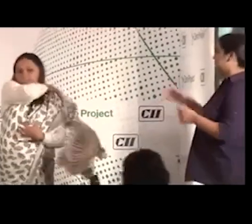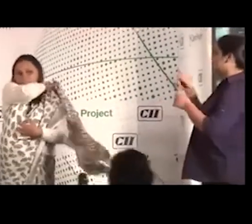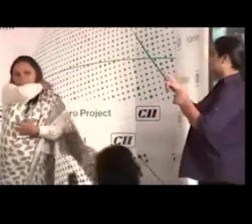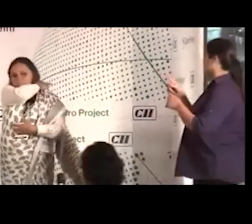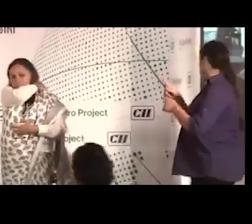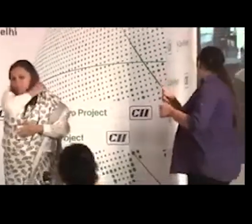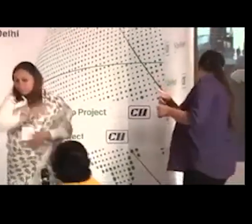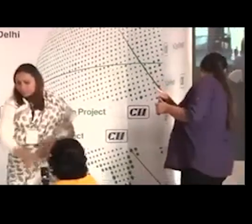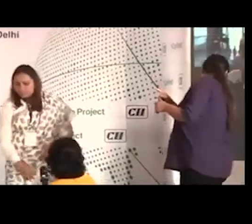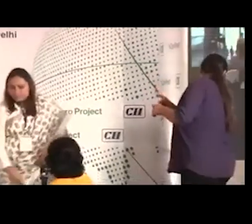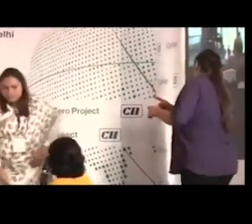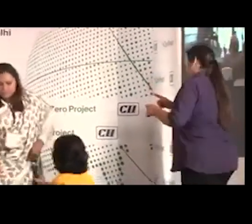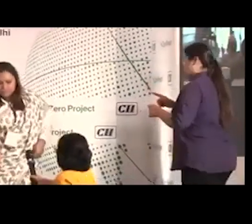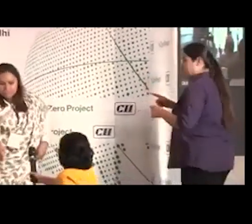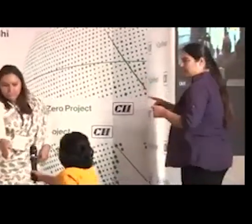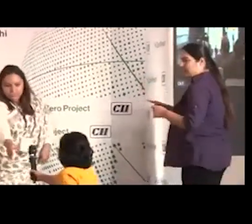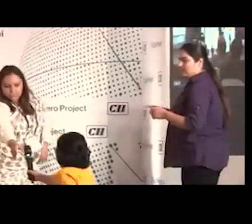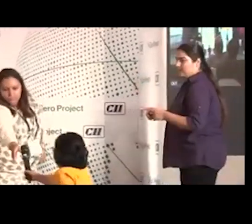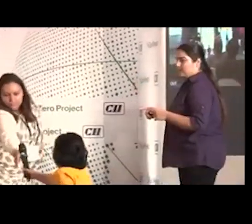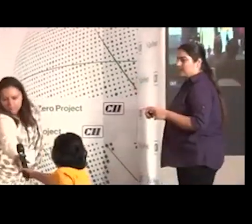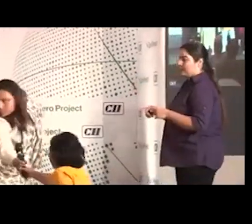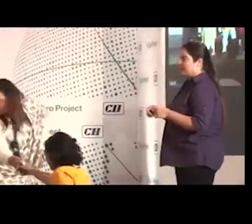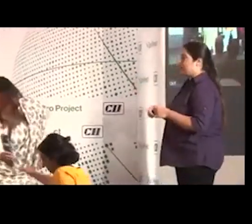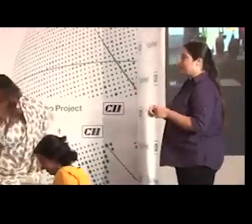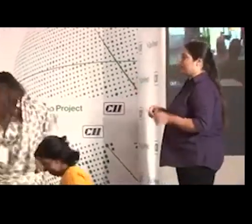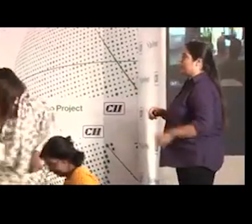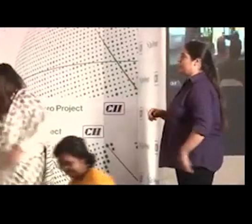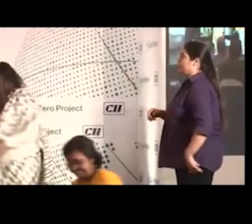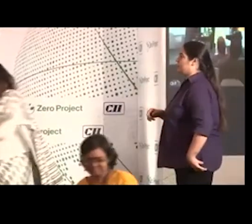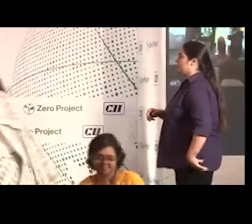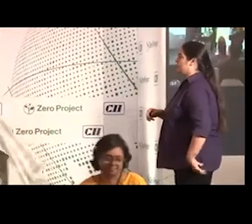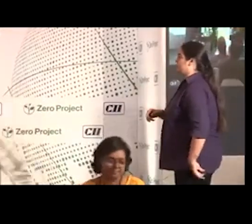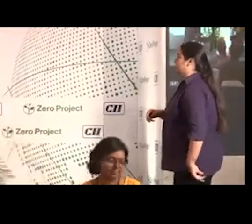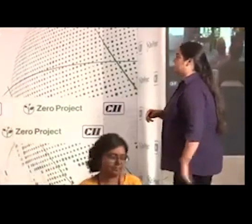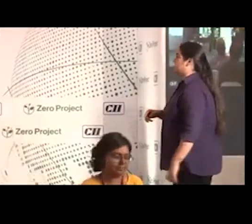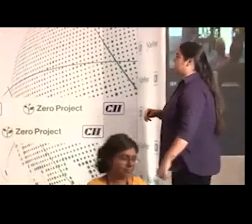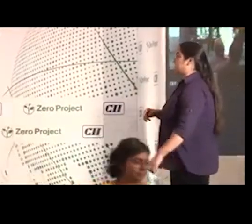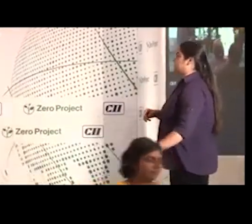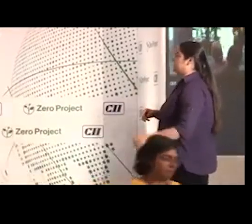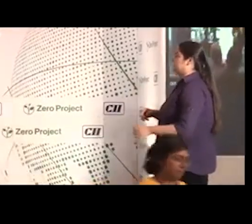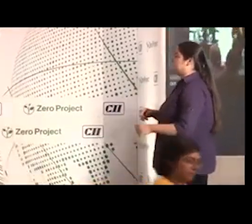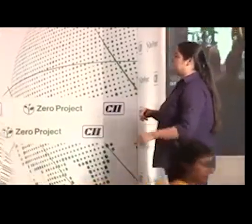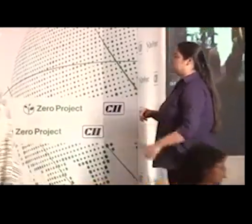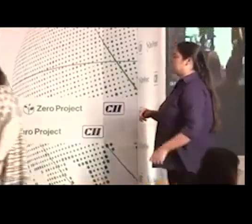and your experiences and your take it with